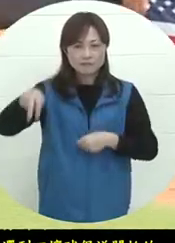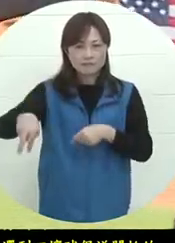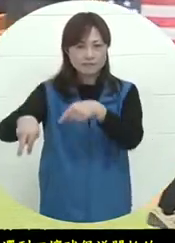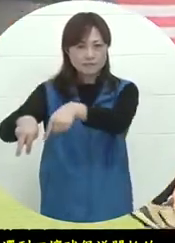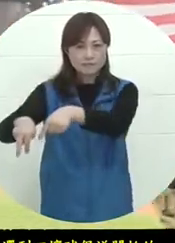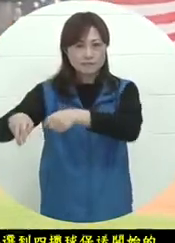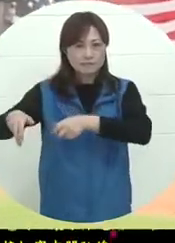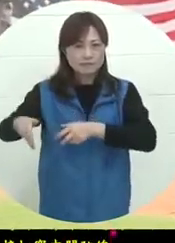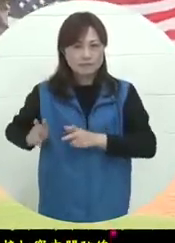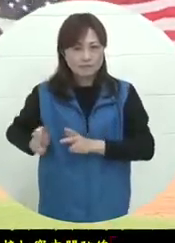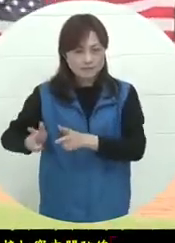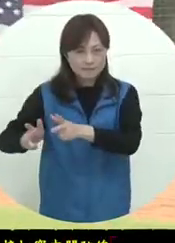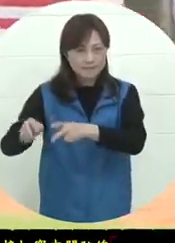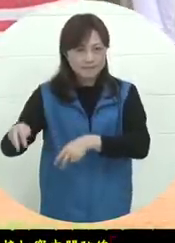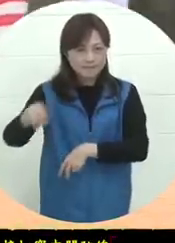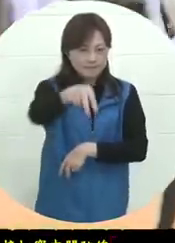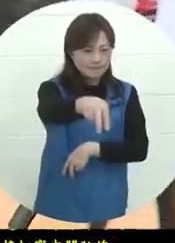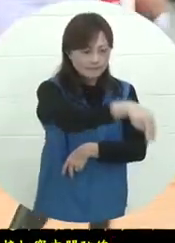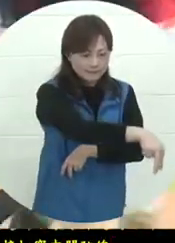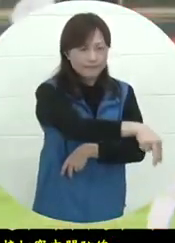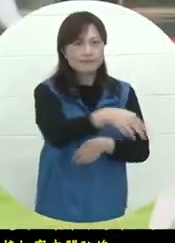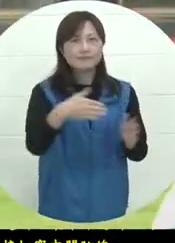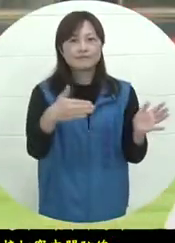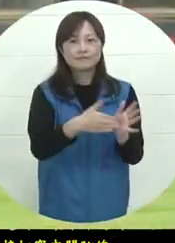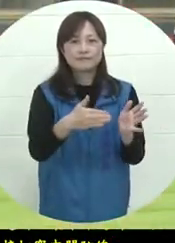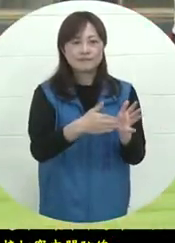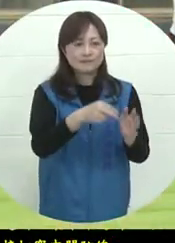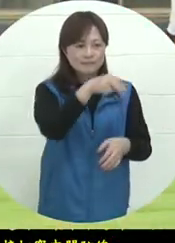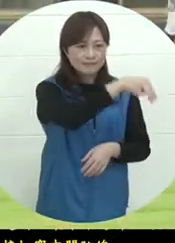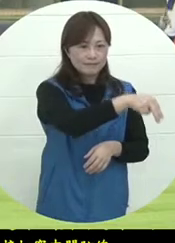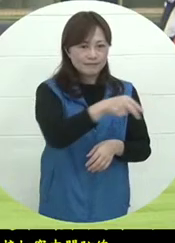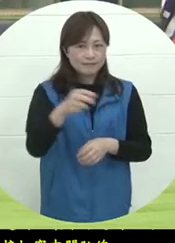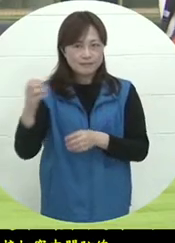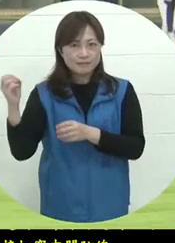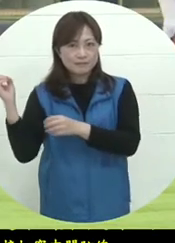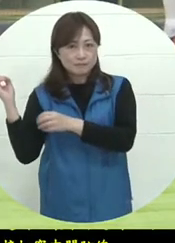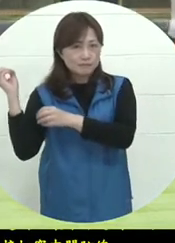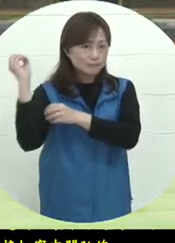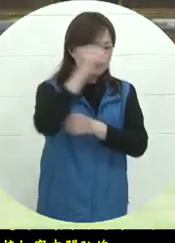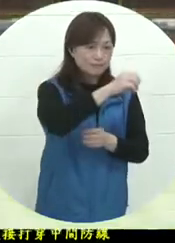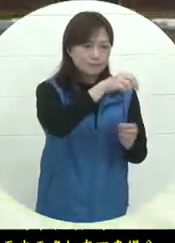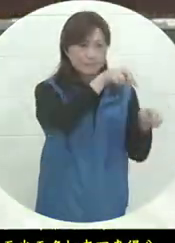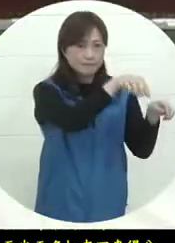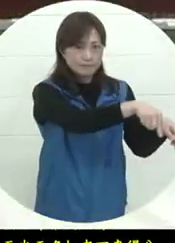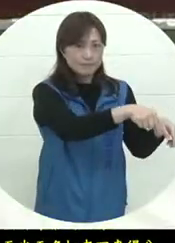also came in. The third baseman Zhang finally went to third base to pass the ball, but the third base department